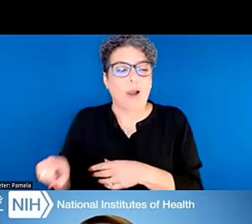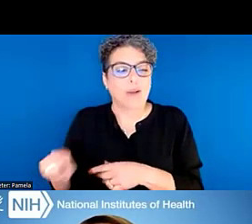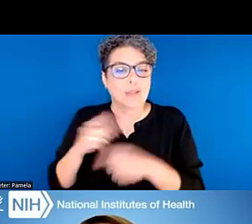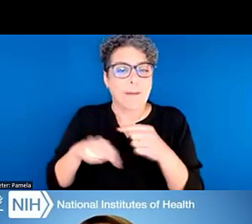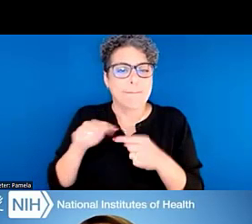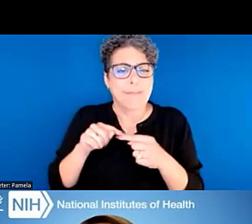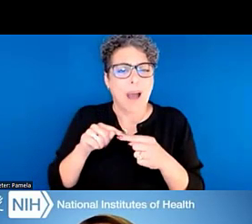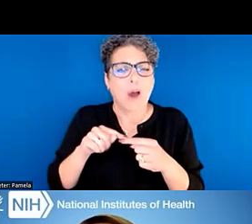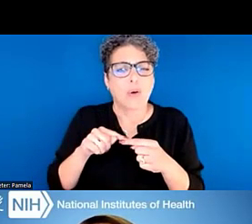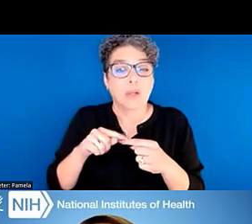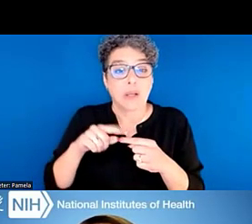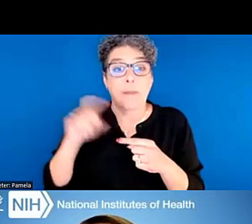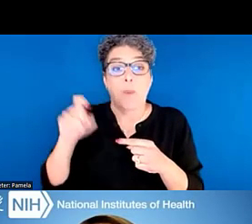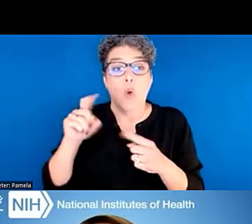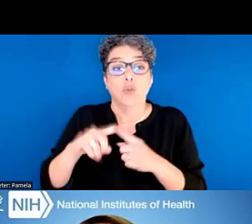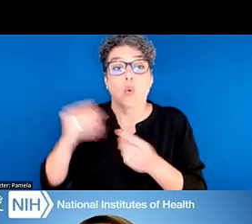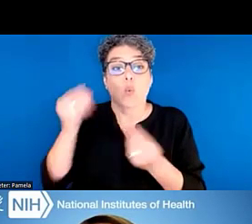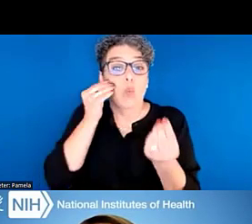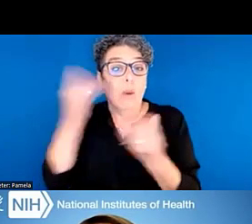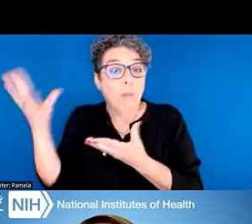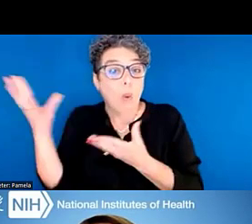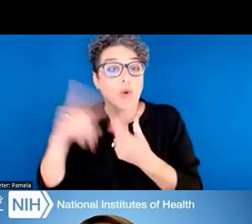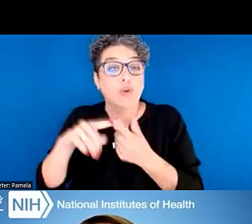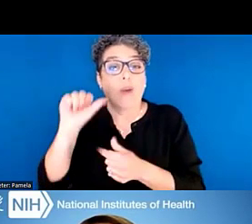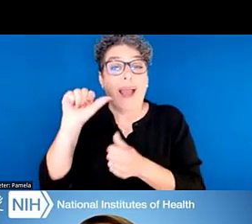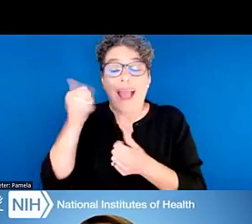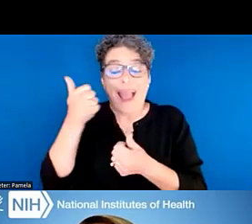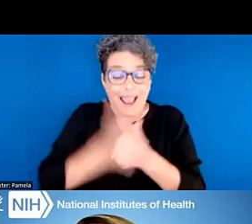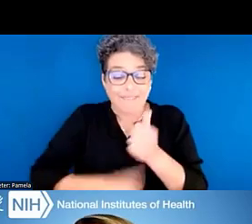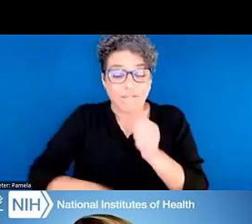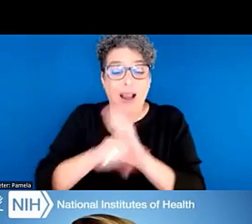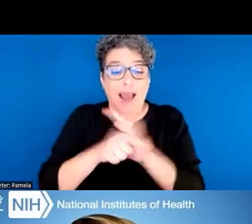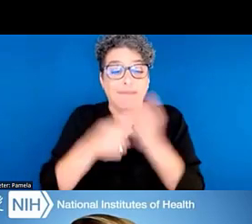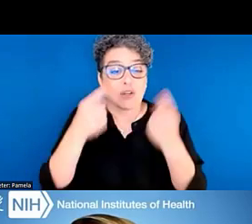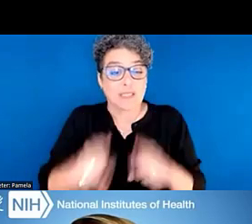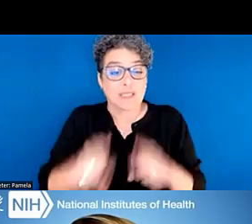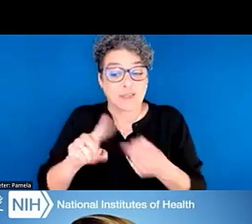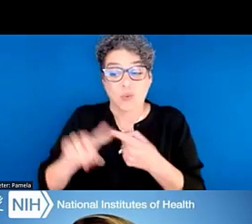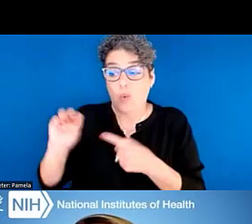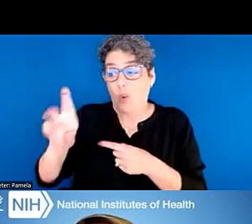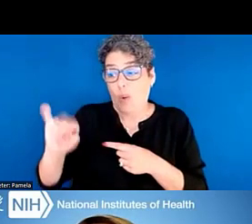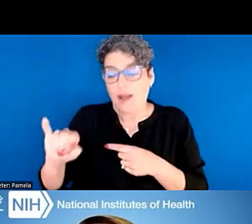every adverse event to ORI. And so as I understand it, you should go to the IRB